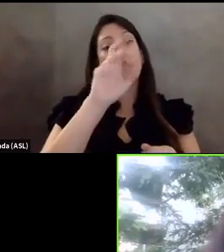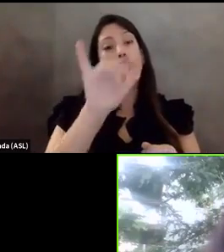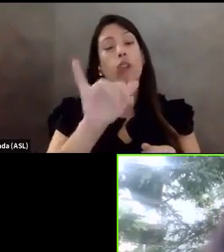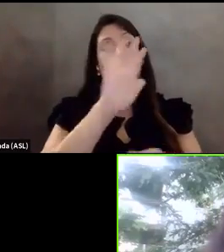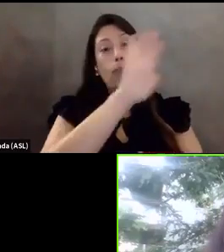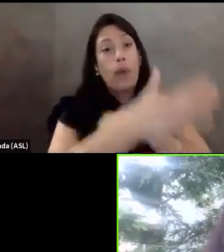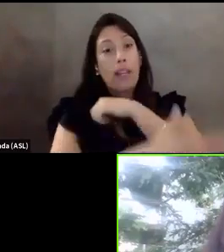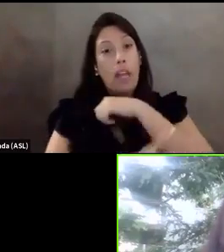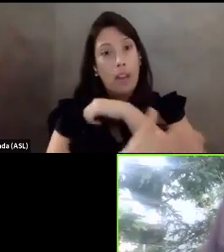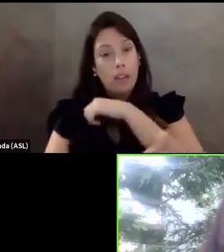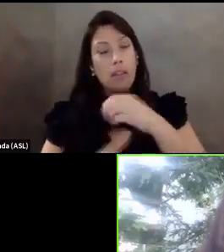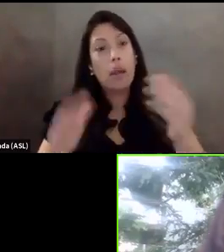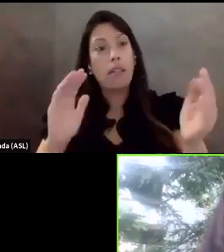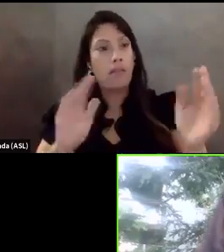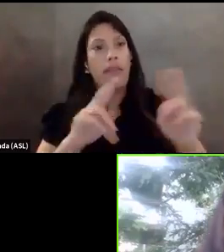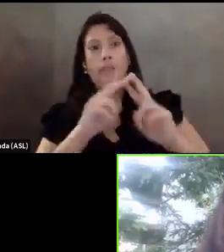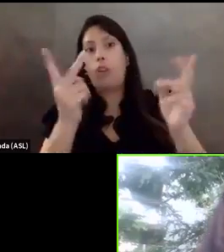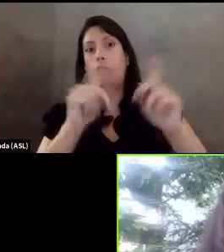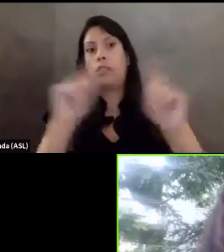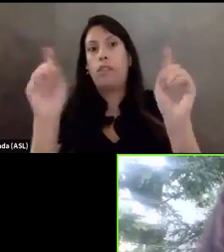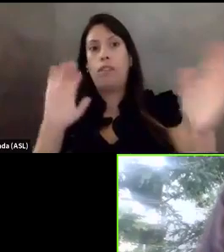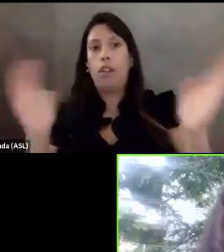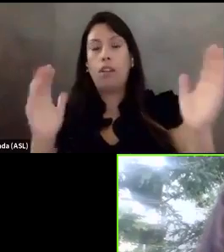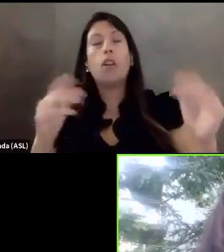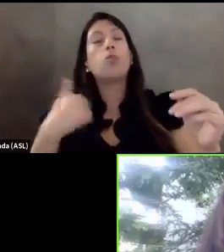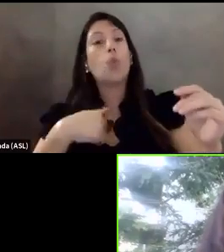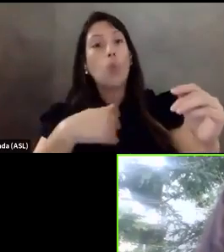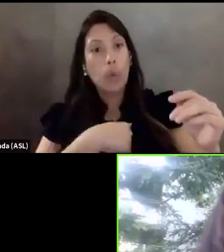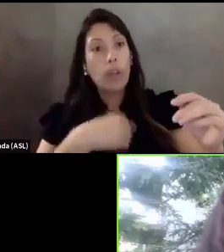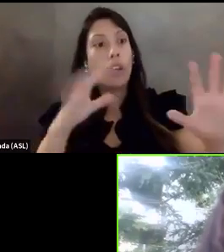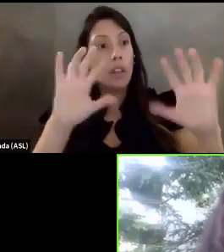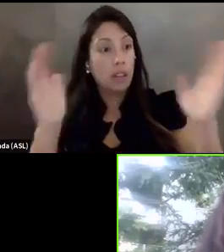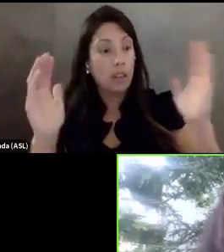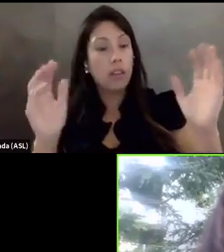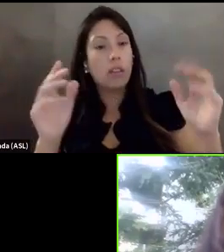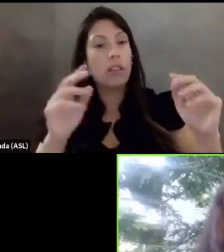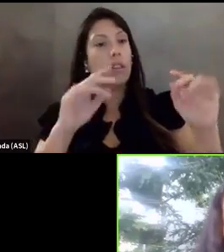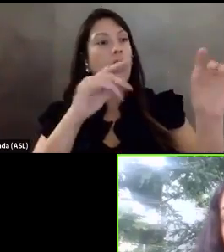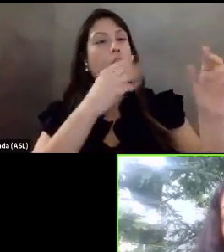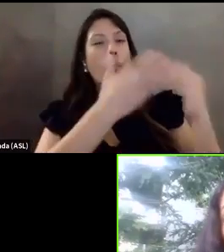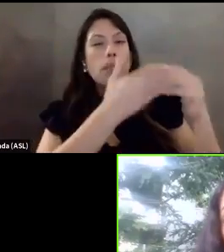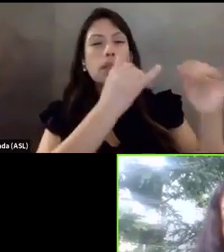farm workers and and all of those factors, much more like us, Monterey and Sonoma